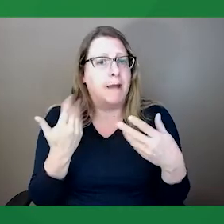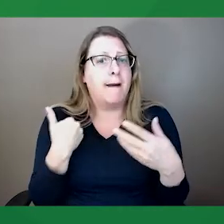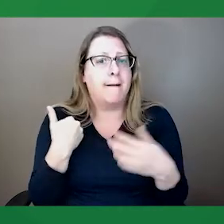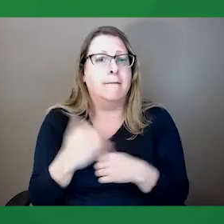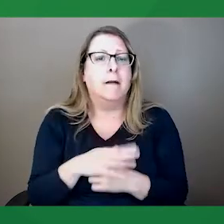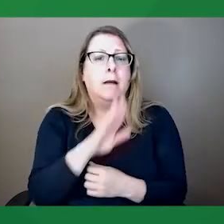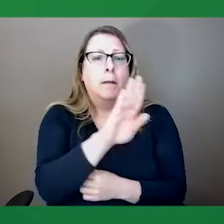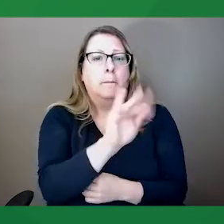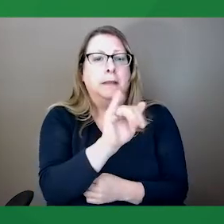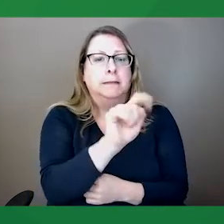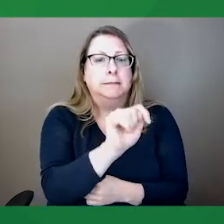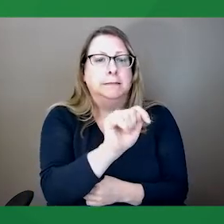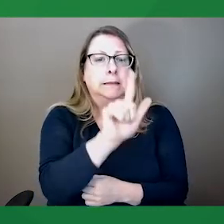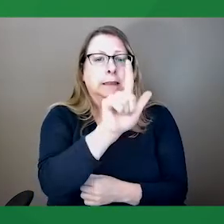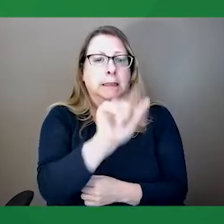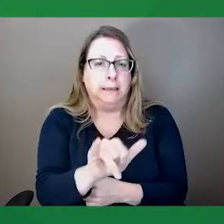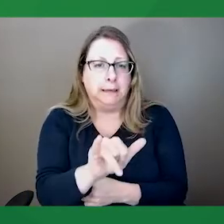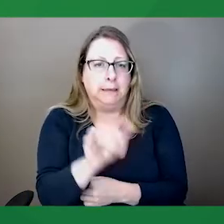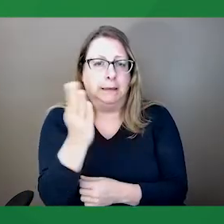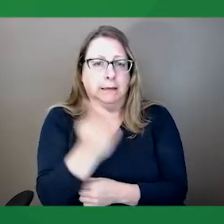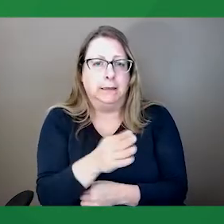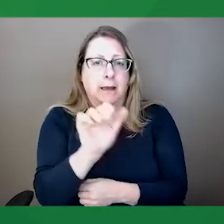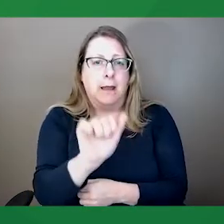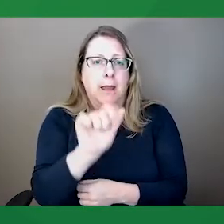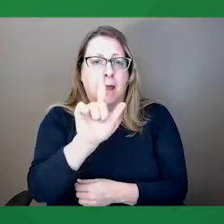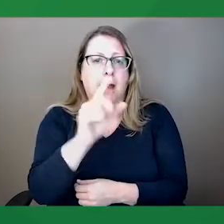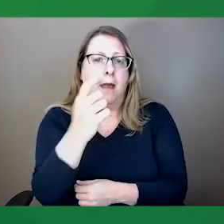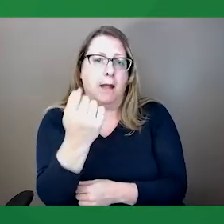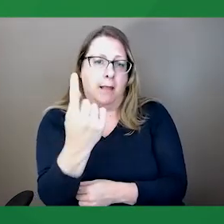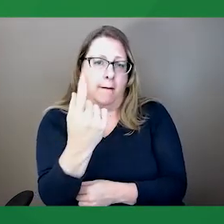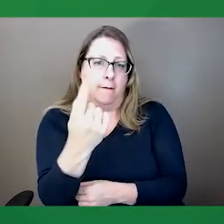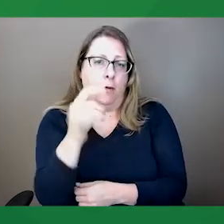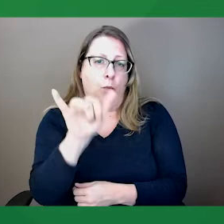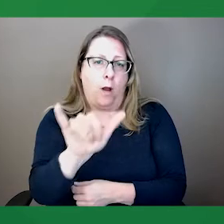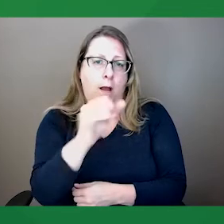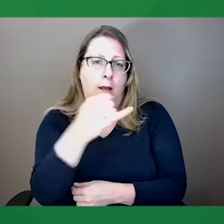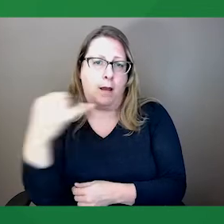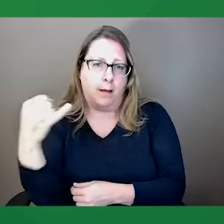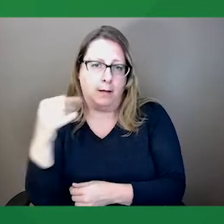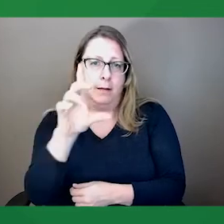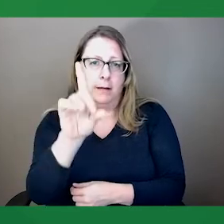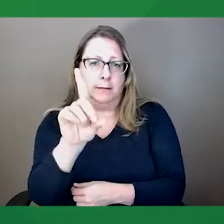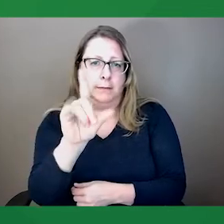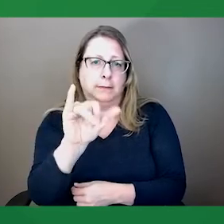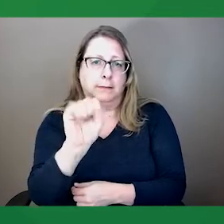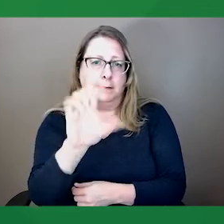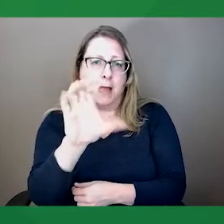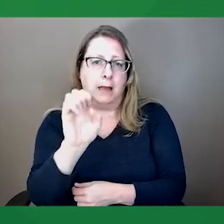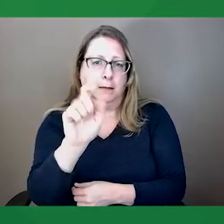And if you wanna write down the URL, is bitlya11y-,